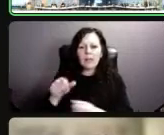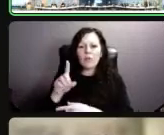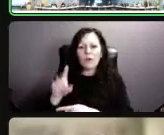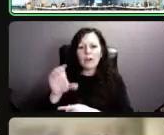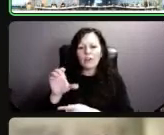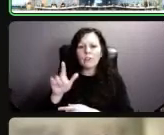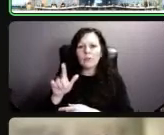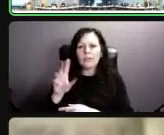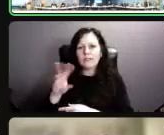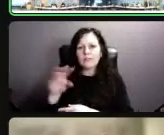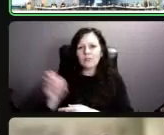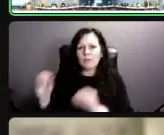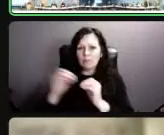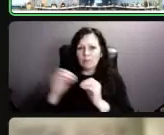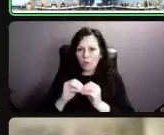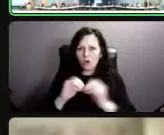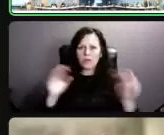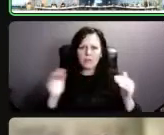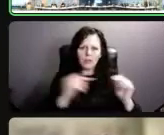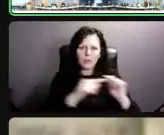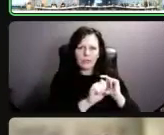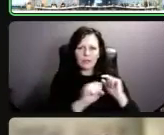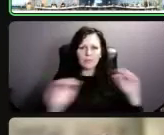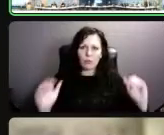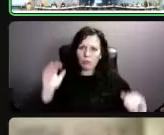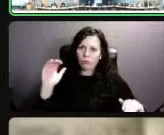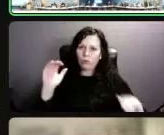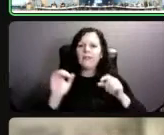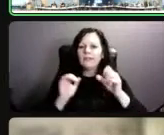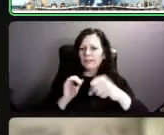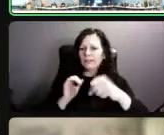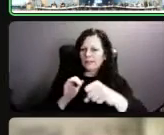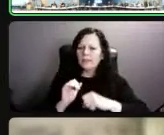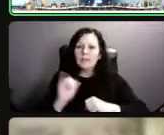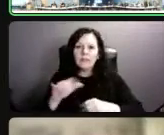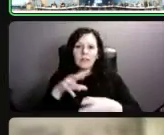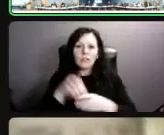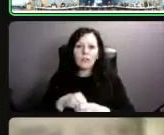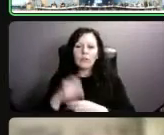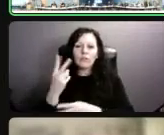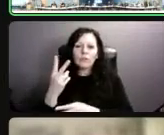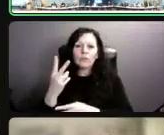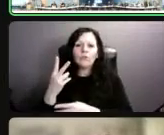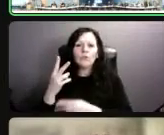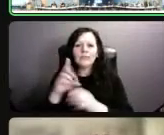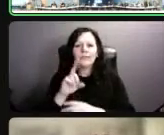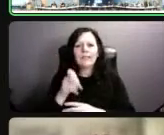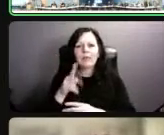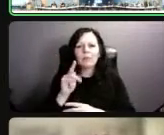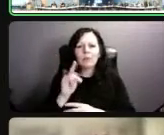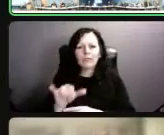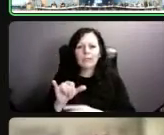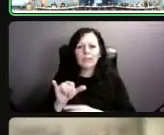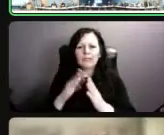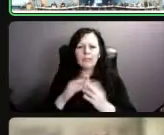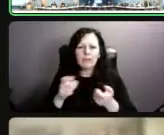YOU NEED TO SAY IS THAT OUR PURE CITIES SPEND ONE HUNDRED TWENTY SIX PERCENT MORE ON